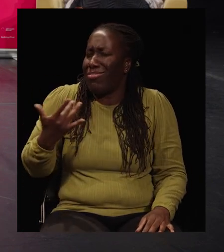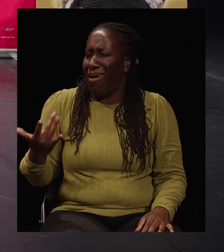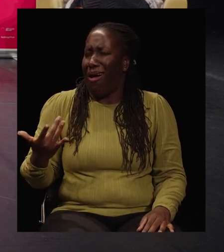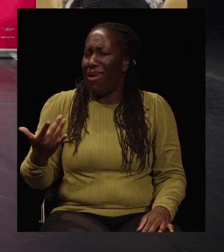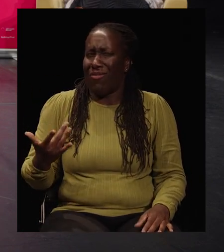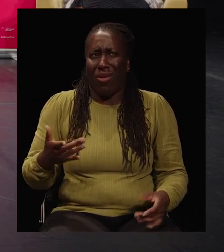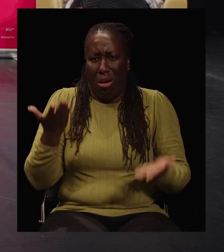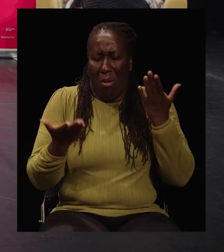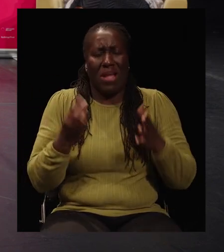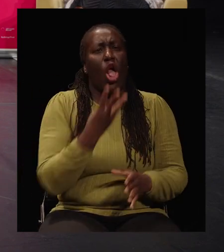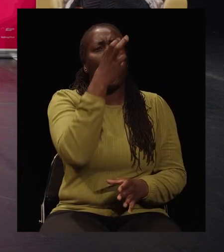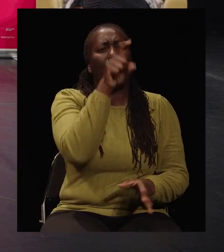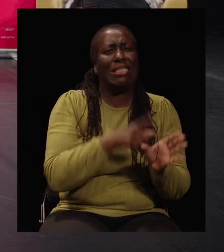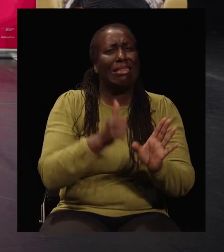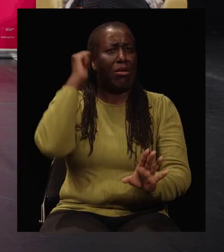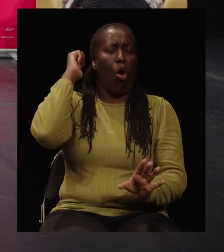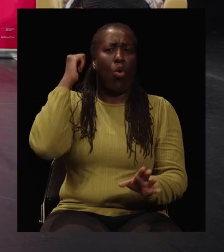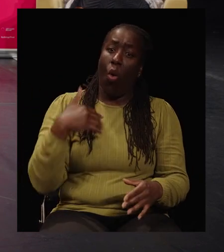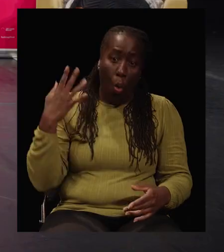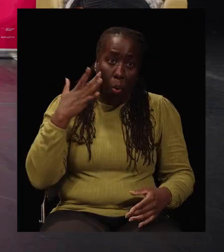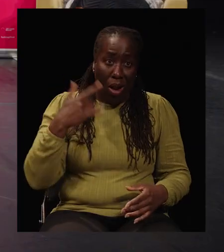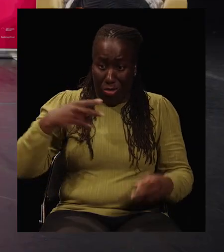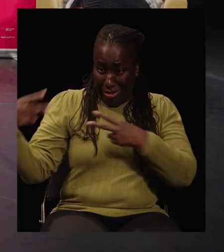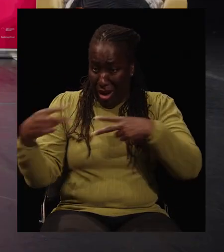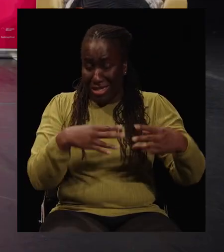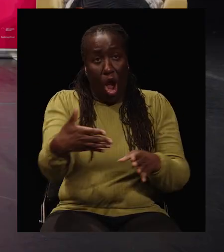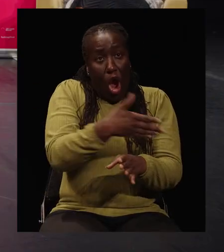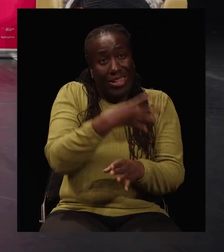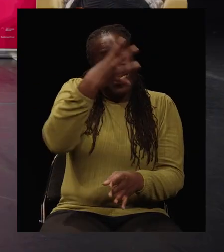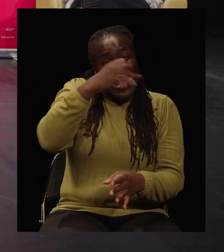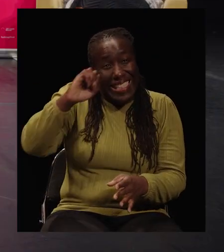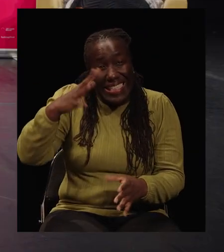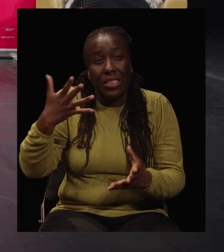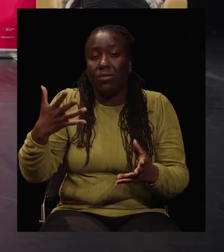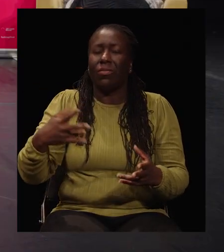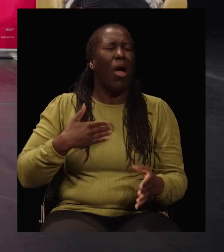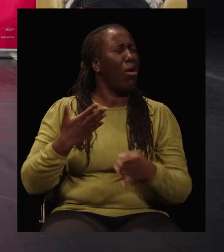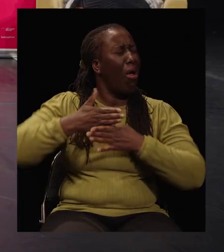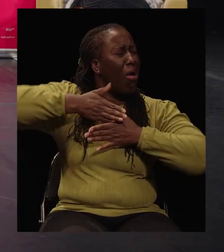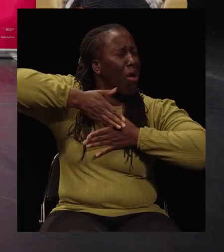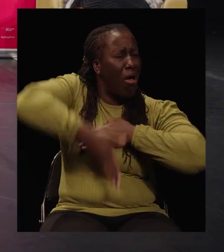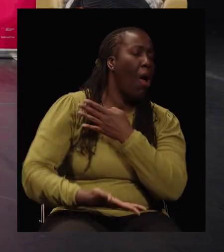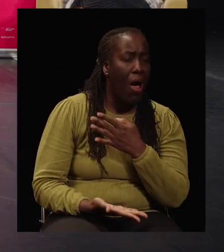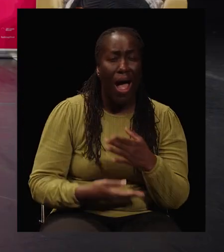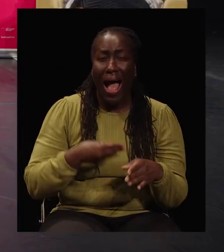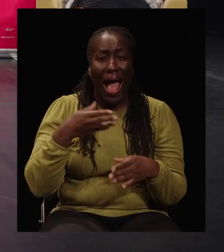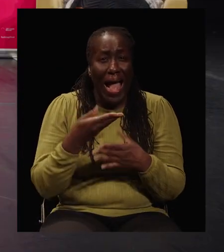You know, when I was a jobing dancer in the early 90s, I was working like crazy. I didn't earn a lot of money at all,